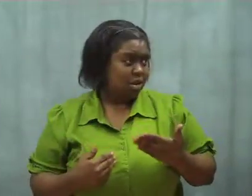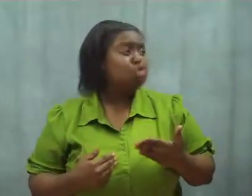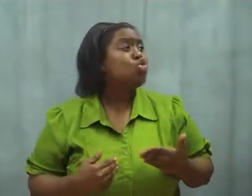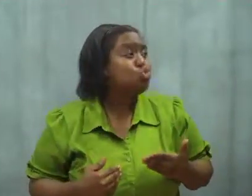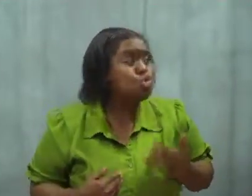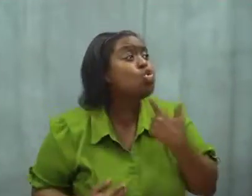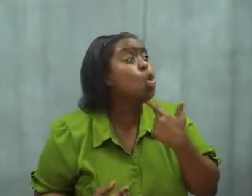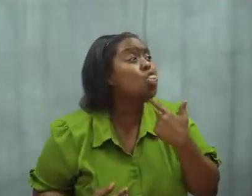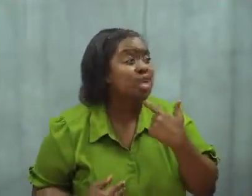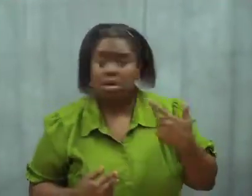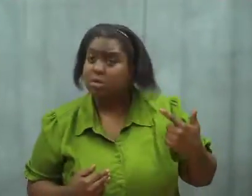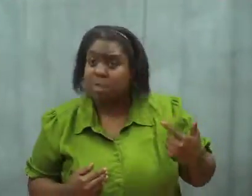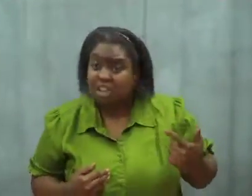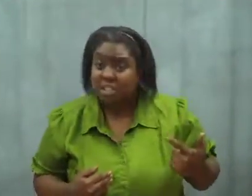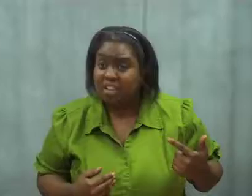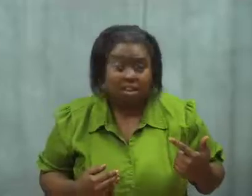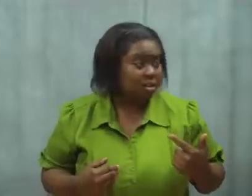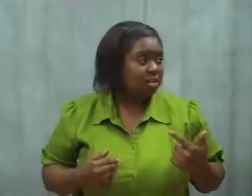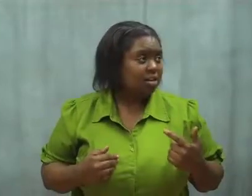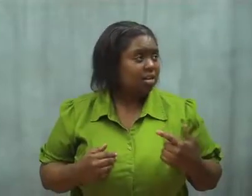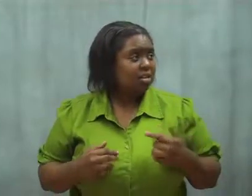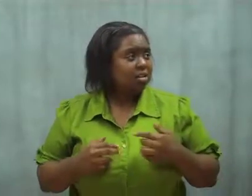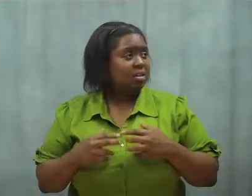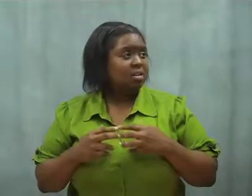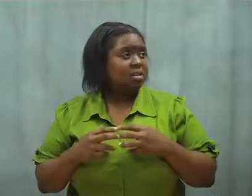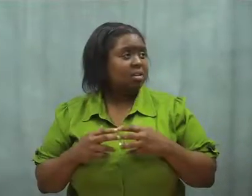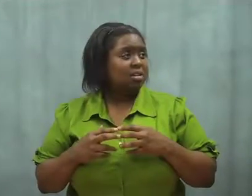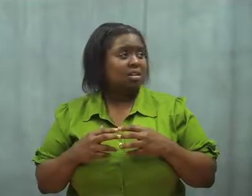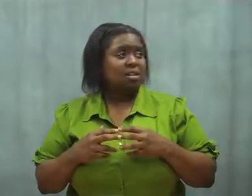I mouthed, "Truth?", and got a nod in return.